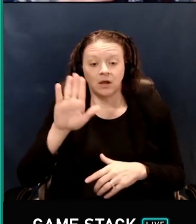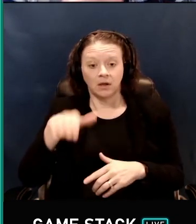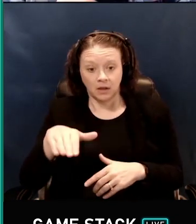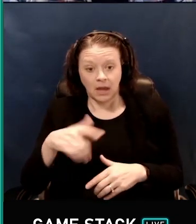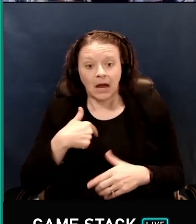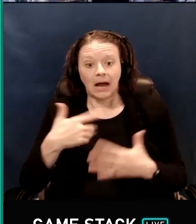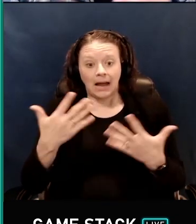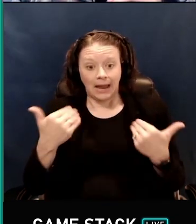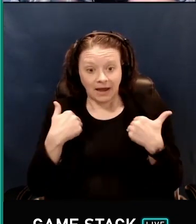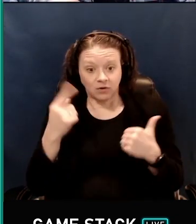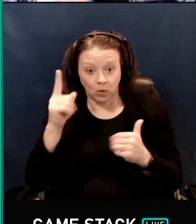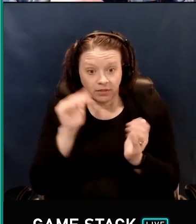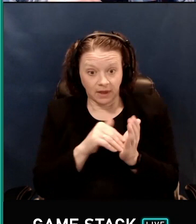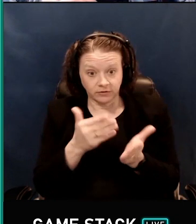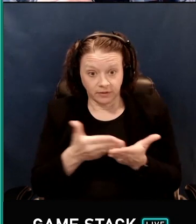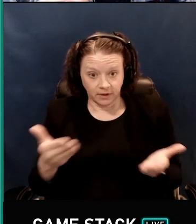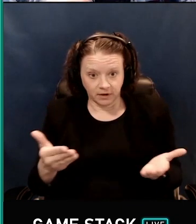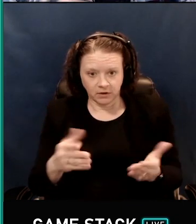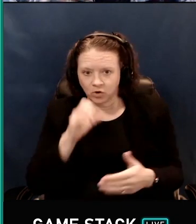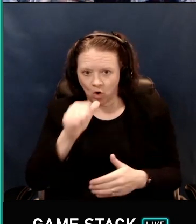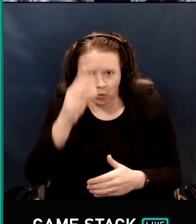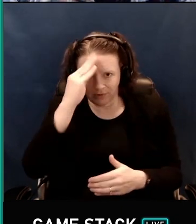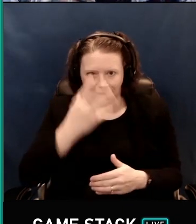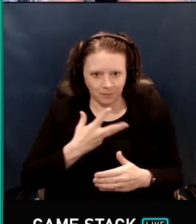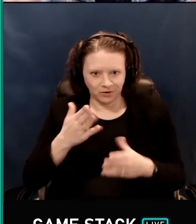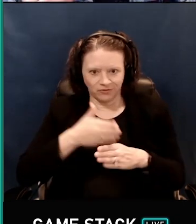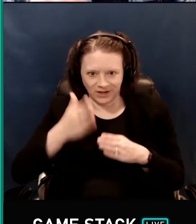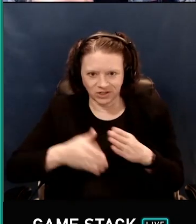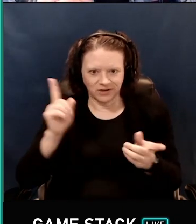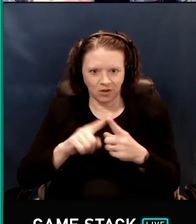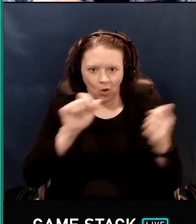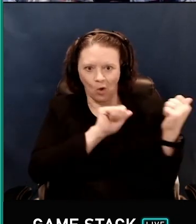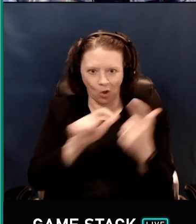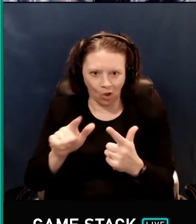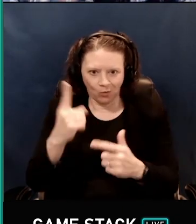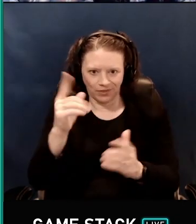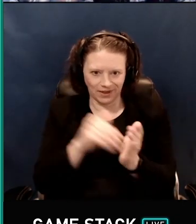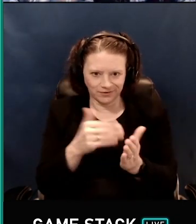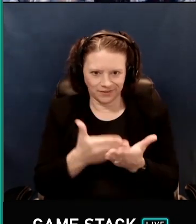It significantly reduces the application paperwork that you need to do